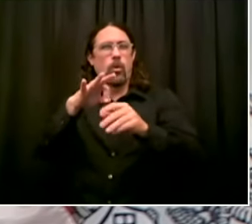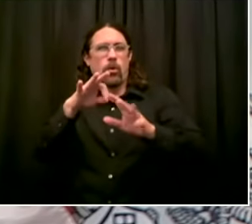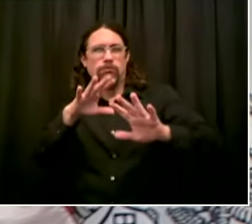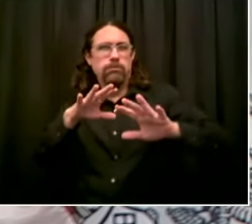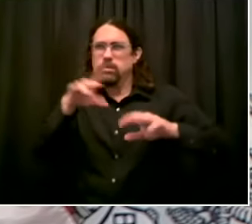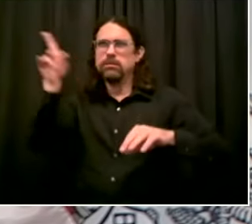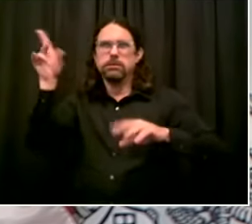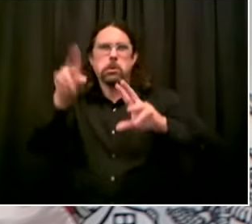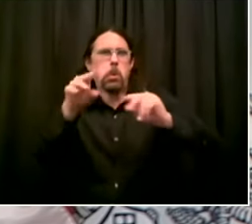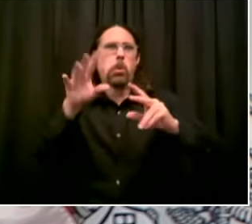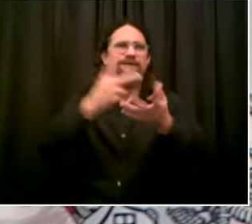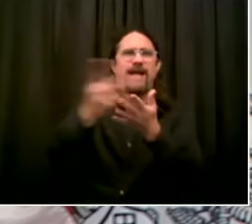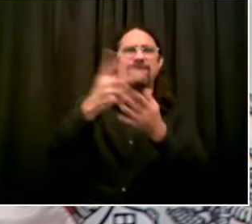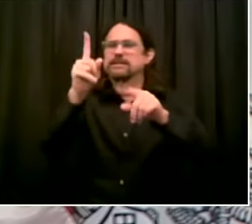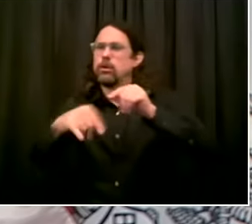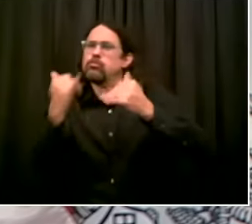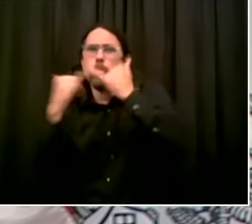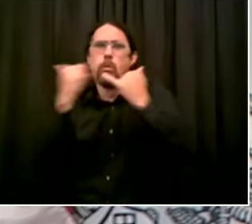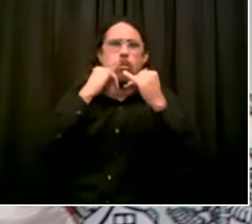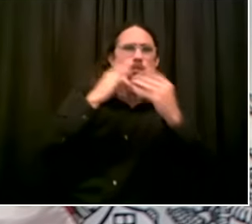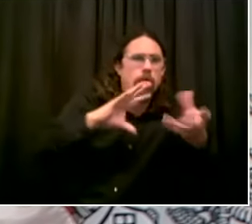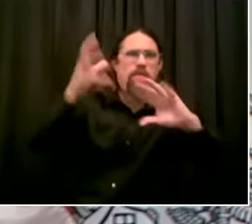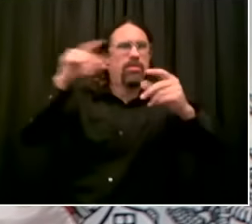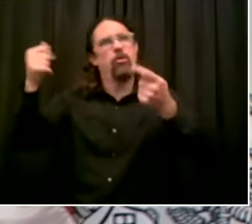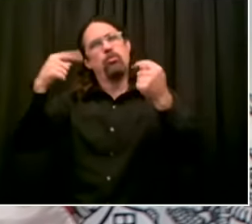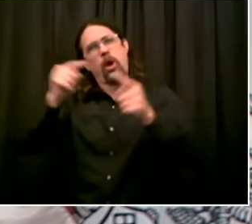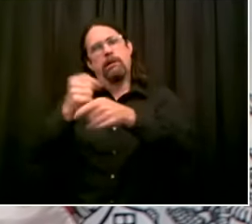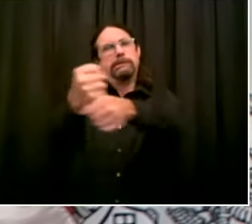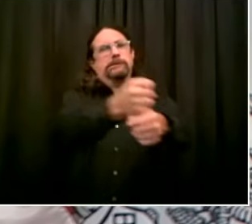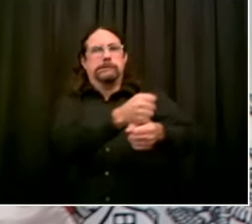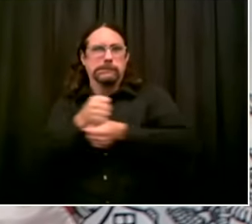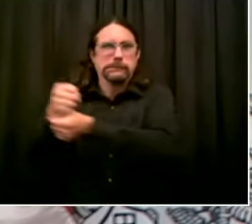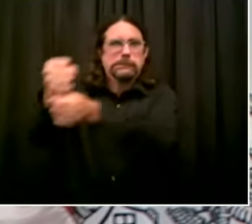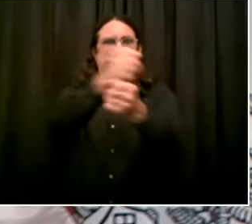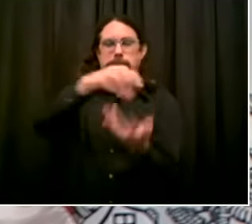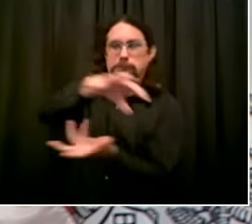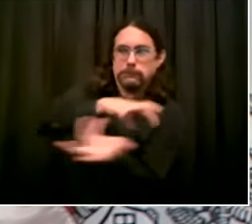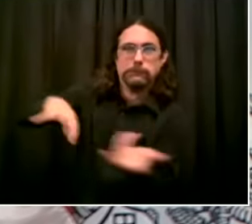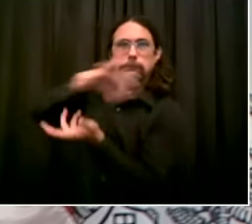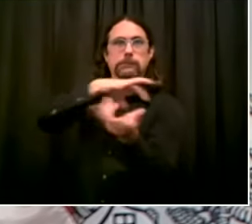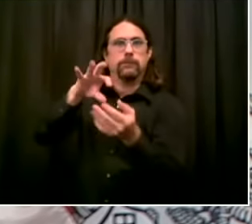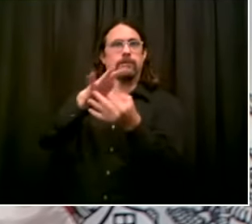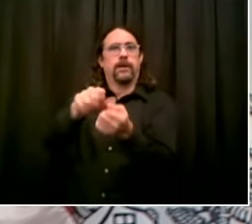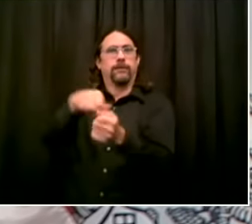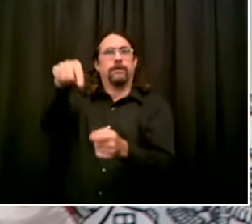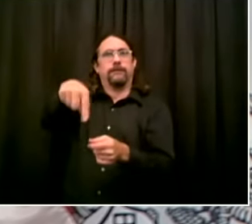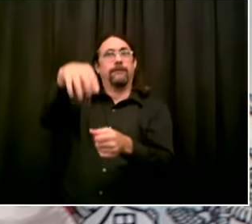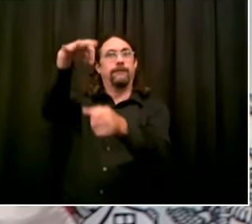THEM. I AM WONDERING WHAELT SE THEY COULD DO AND YOU D IDANWESR AN EARLIER QUESTION